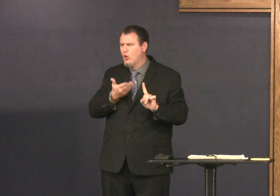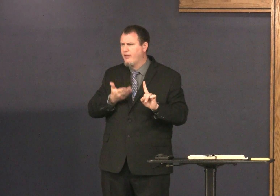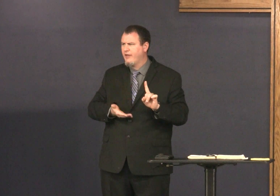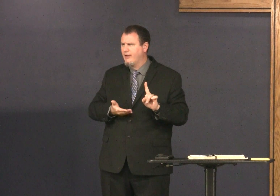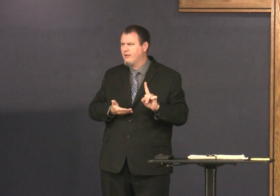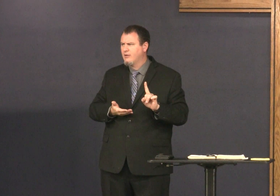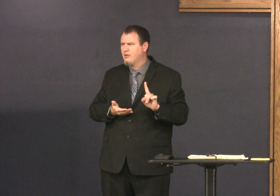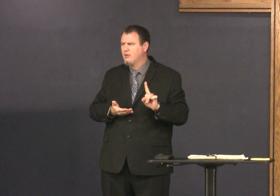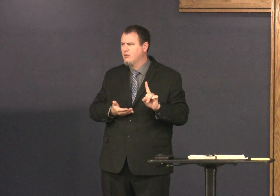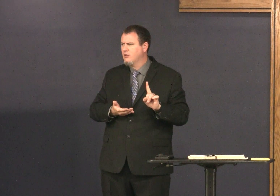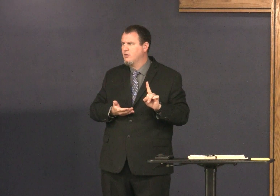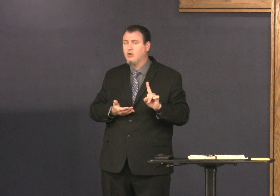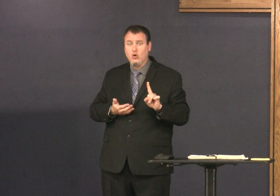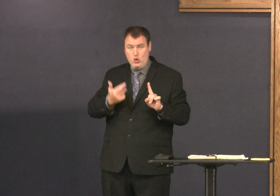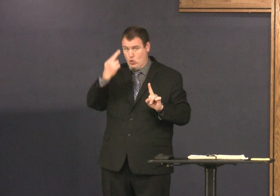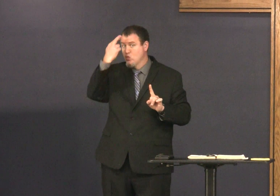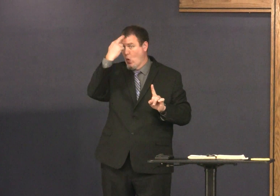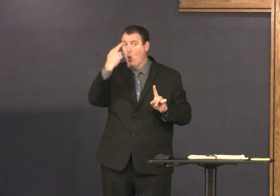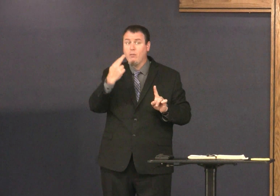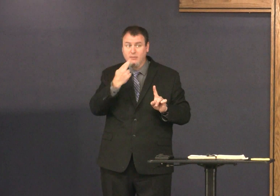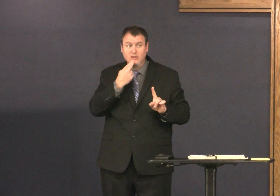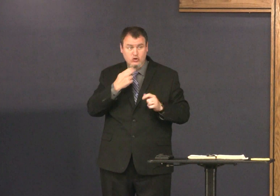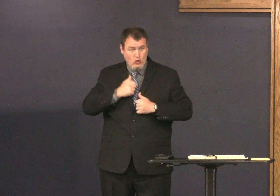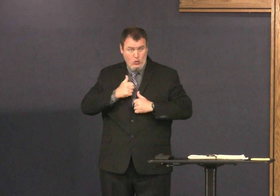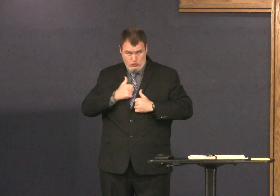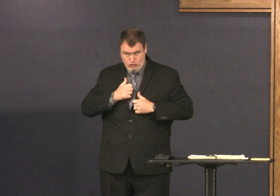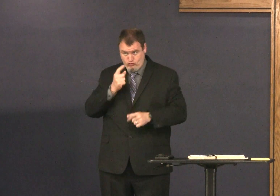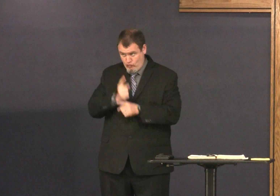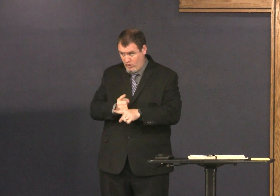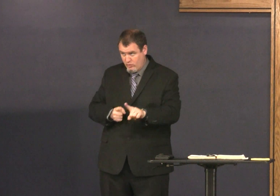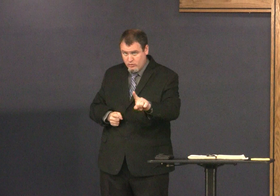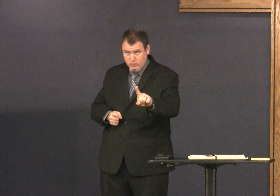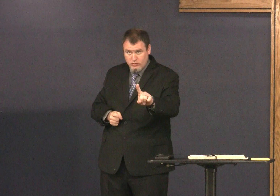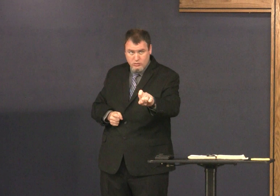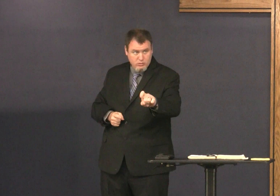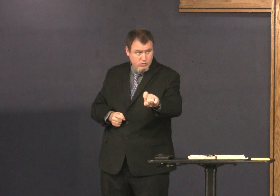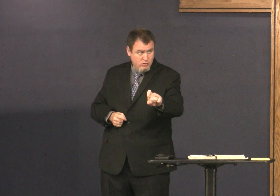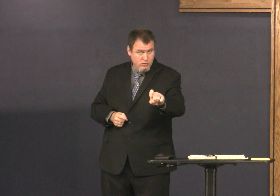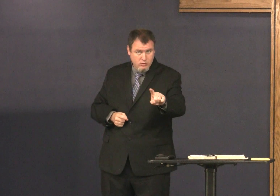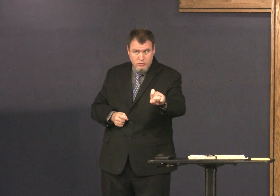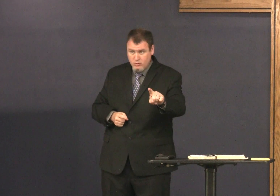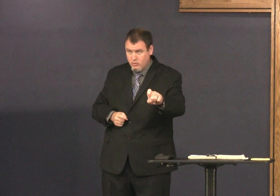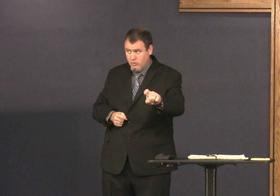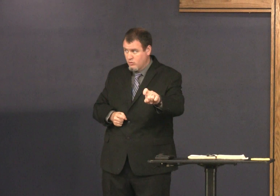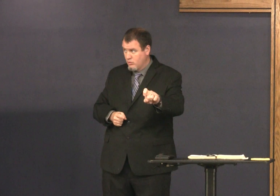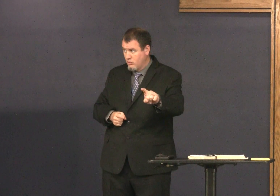so whose soldiers are they are Rome soldiers that's correct is that correct